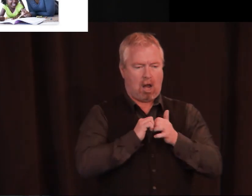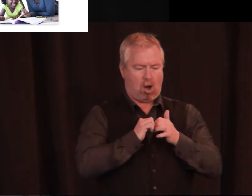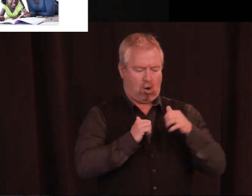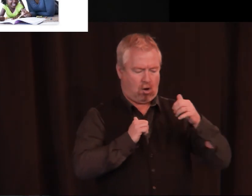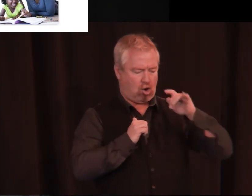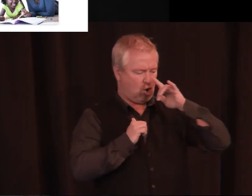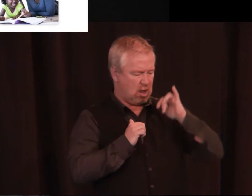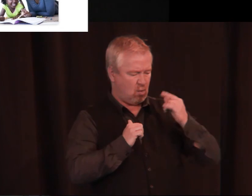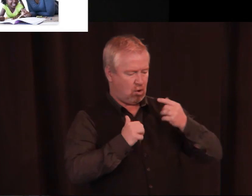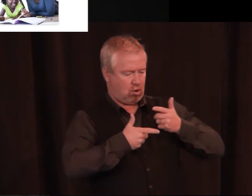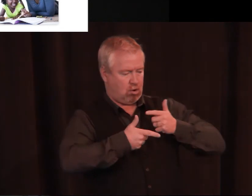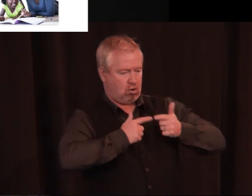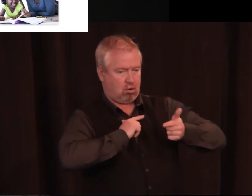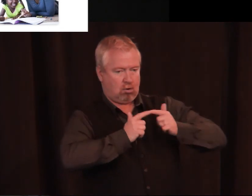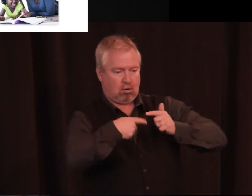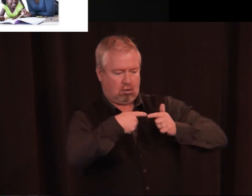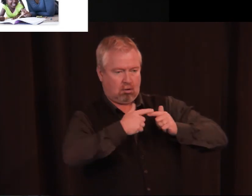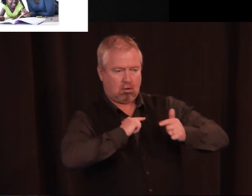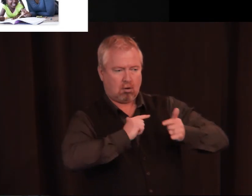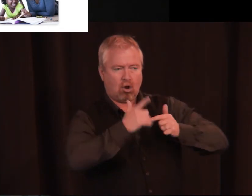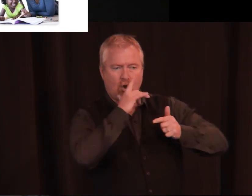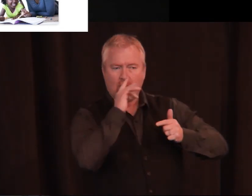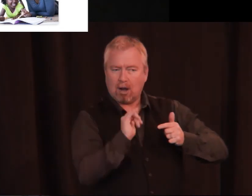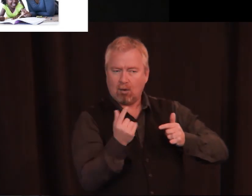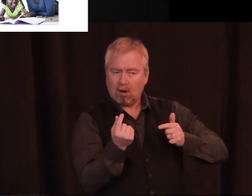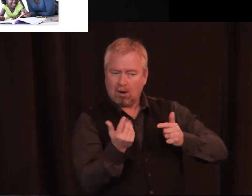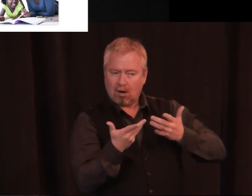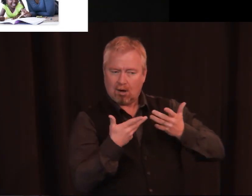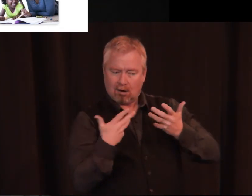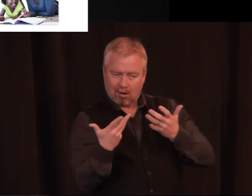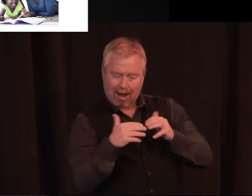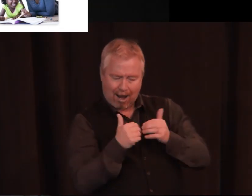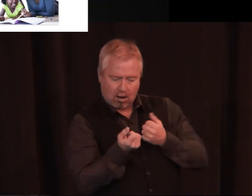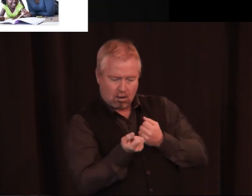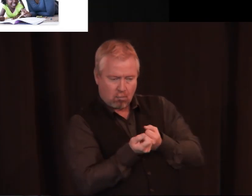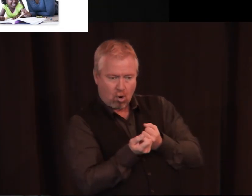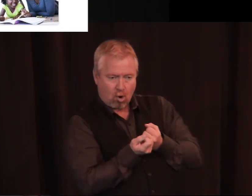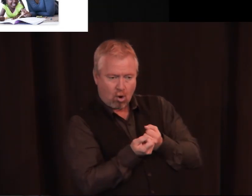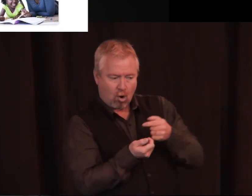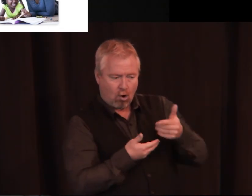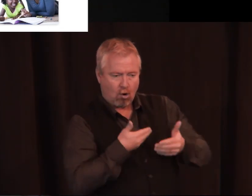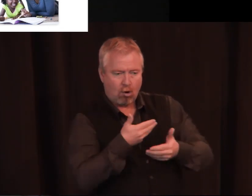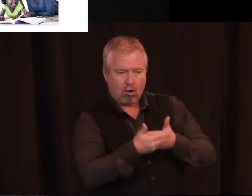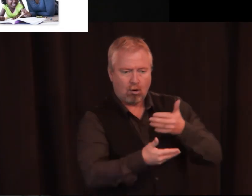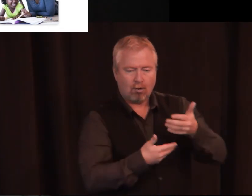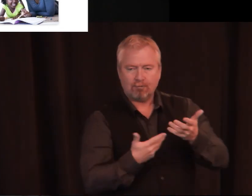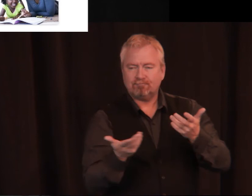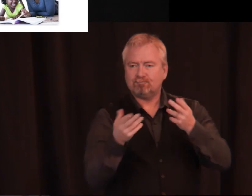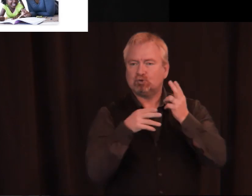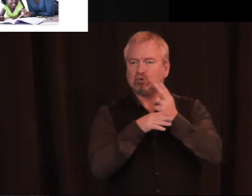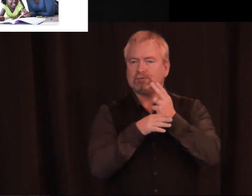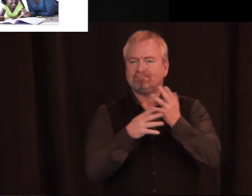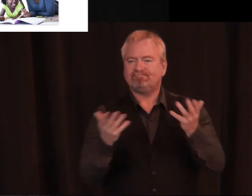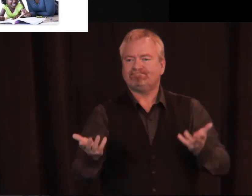and making sure -- trying to support using less directive,